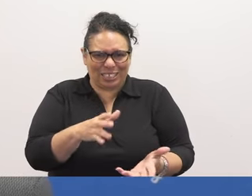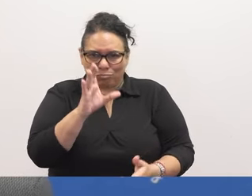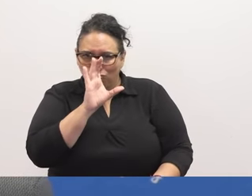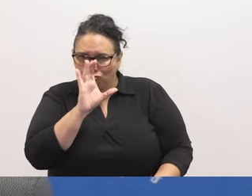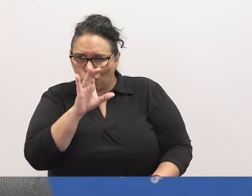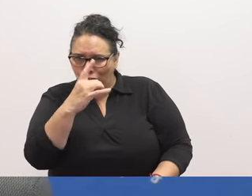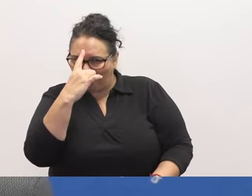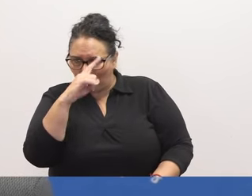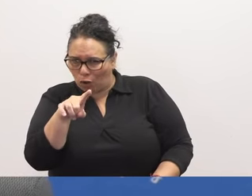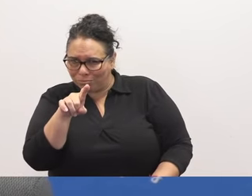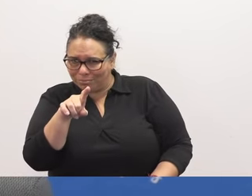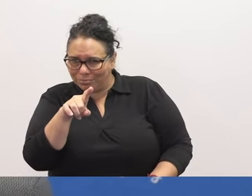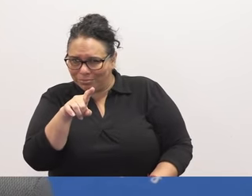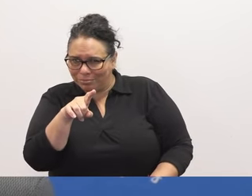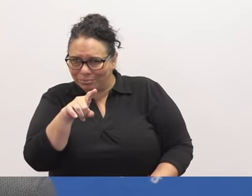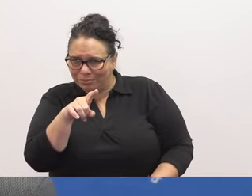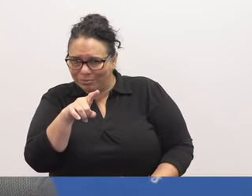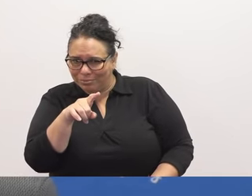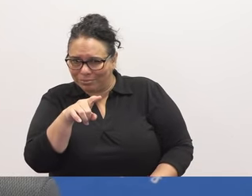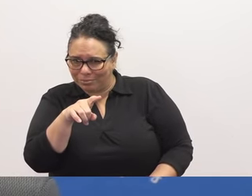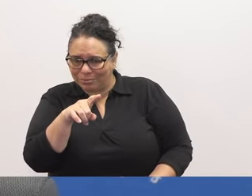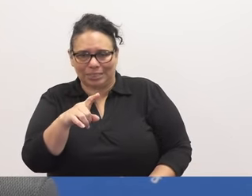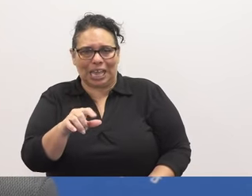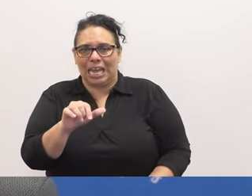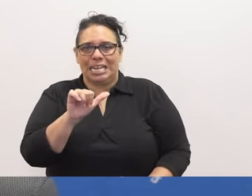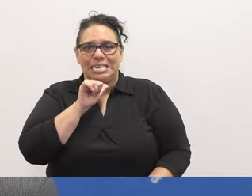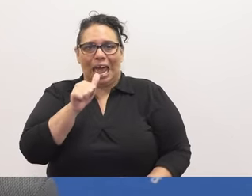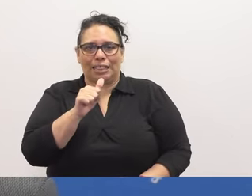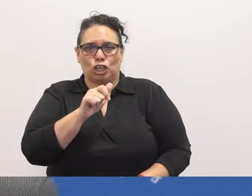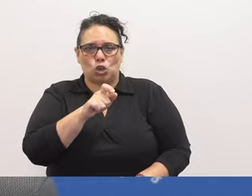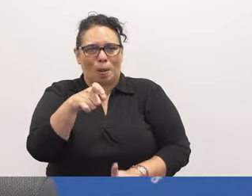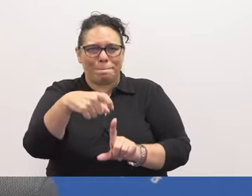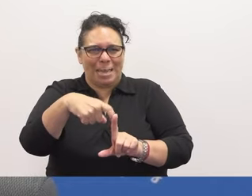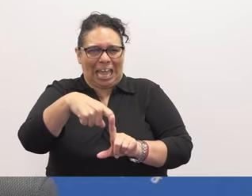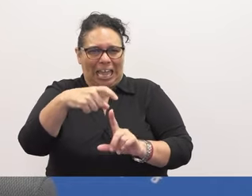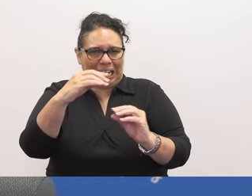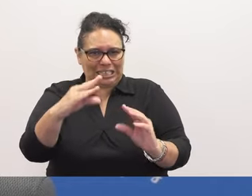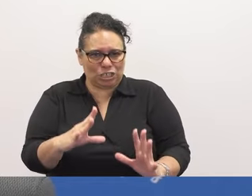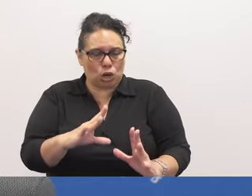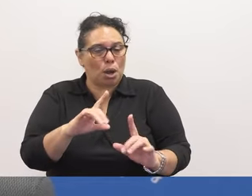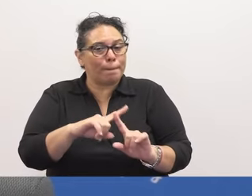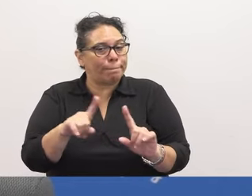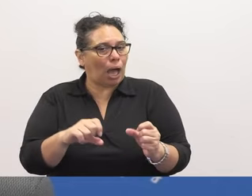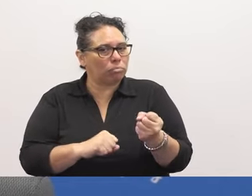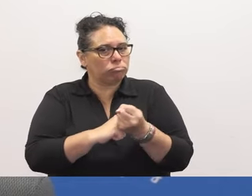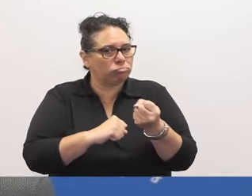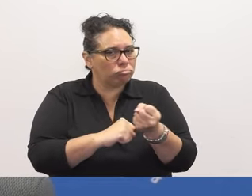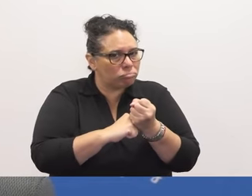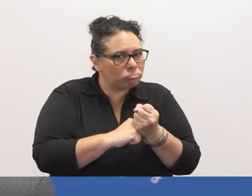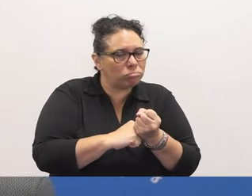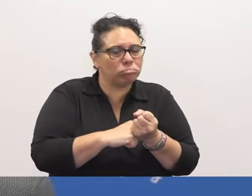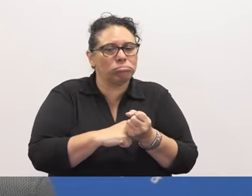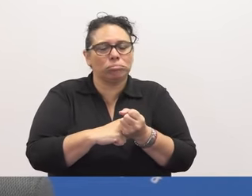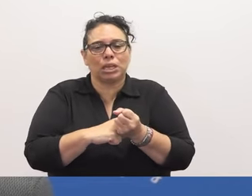Ms. Nemec, not like I'm out to get this teacher, but reinforcing things that you covered in your professional development, right?